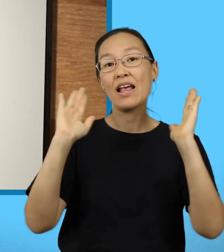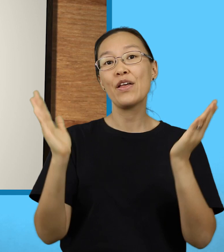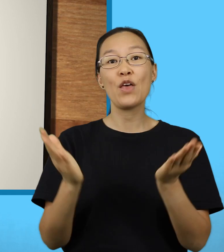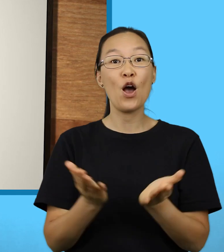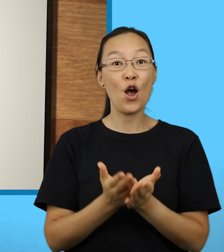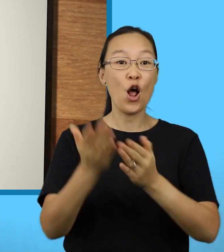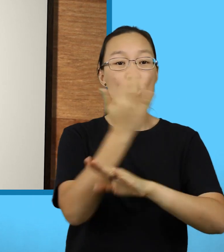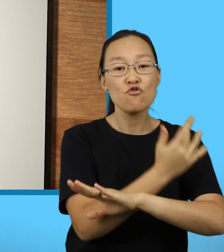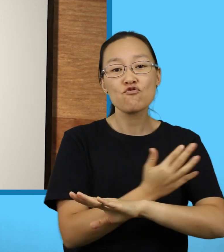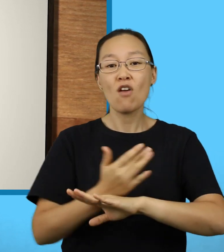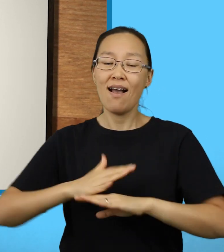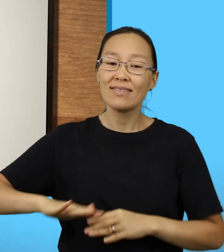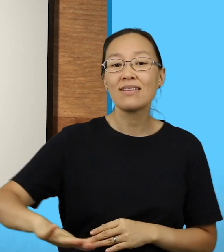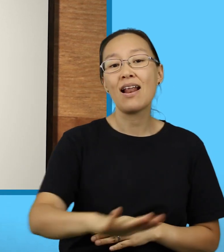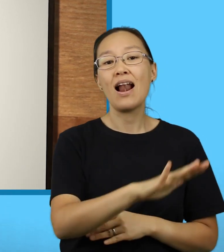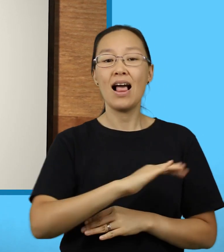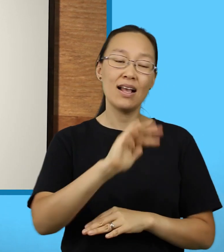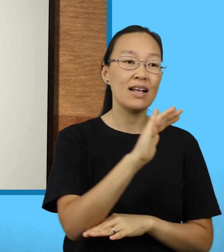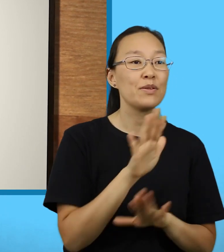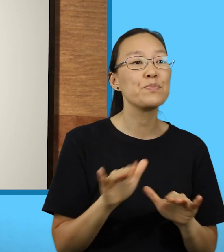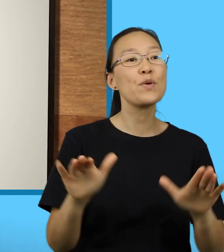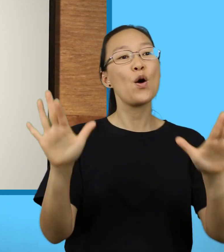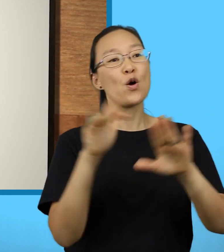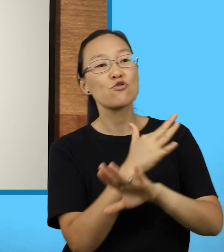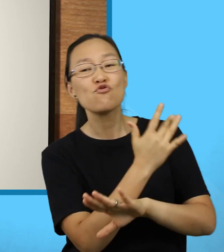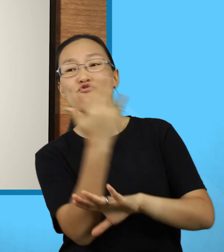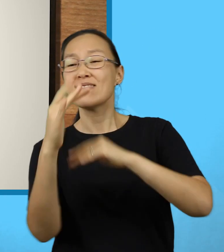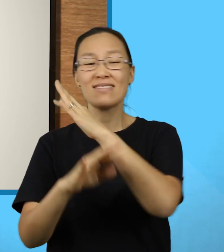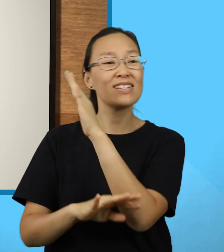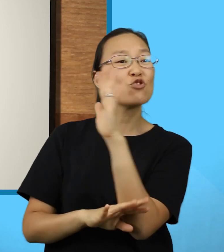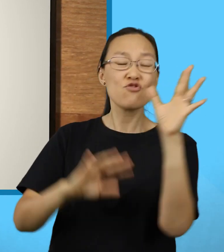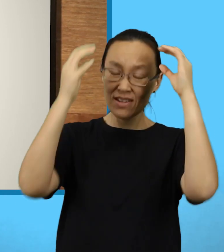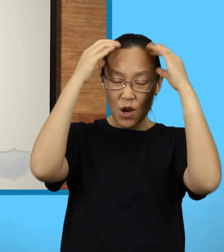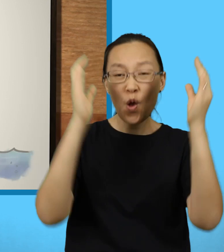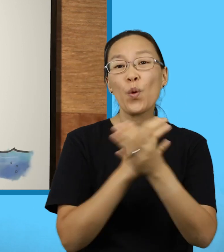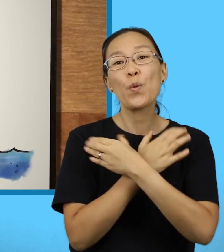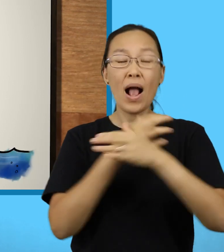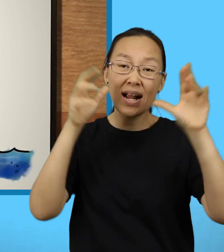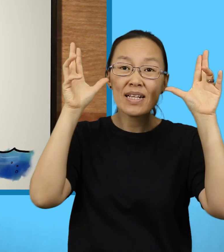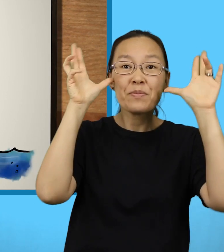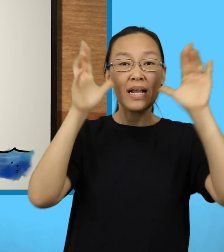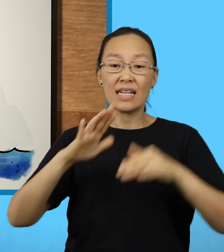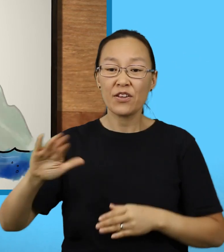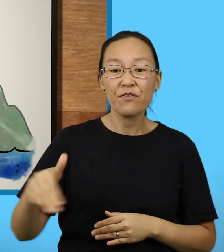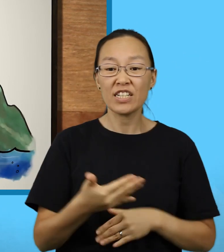That means the grass and the land, the birds in the trees, the koalas and bunnies, the fish in the seas,